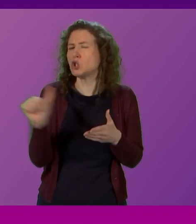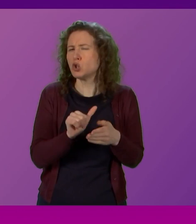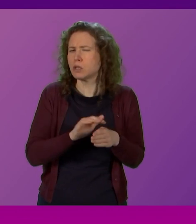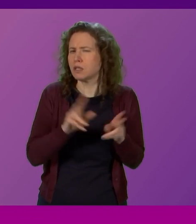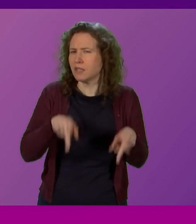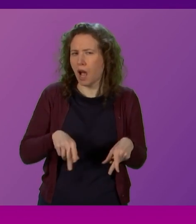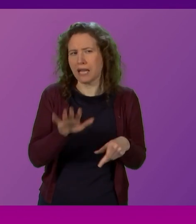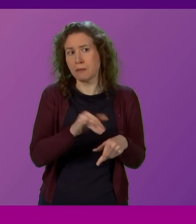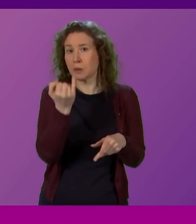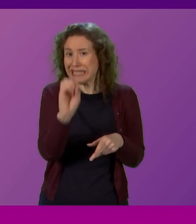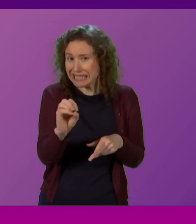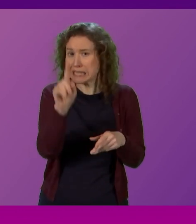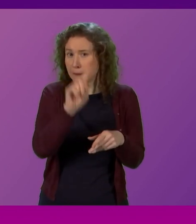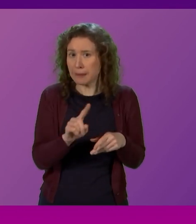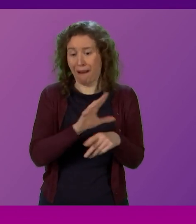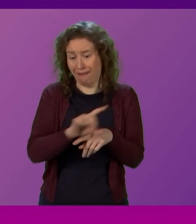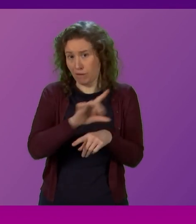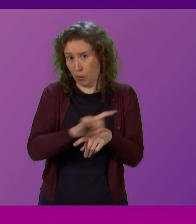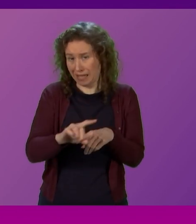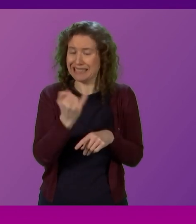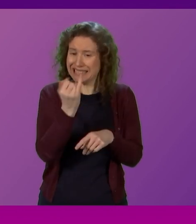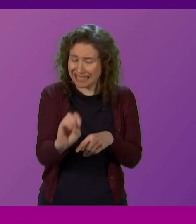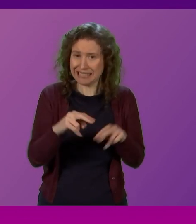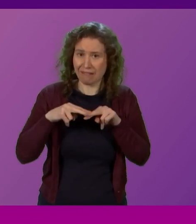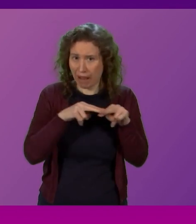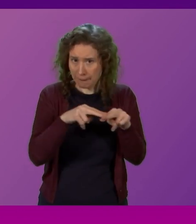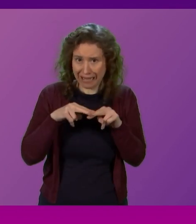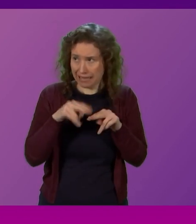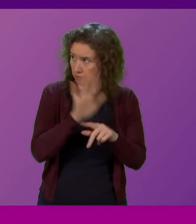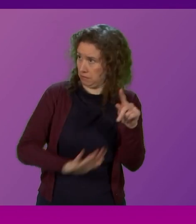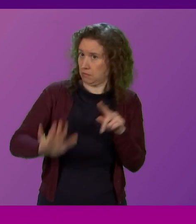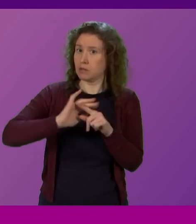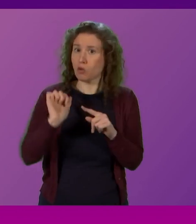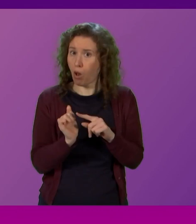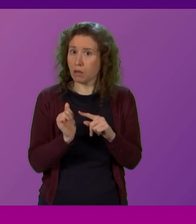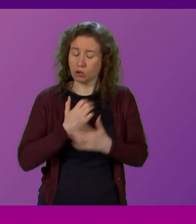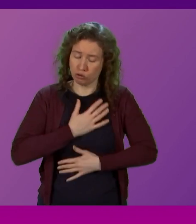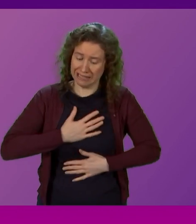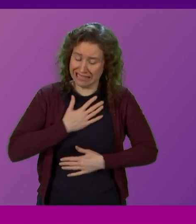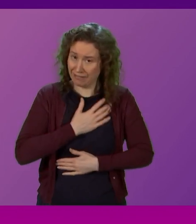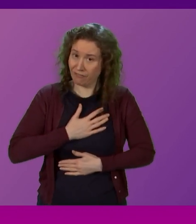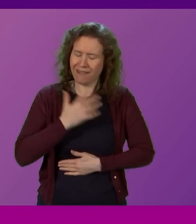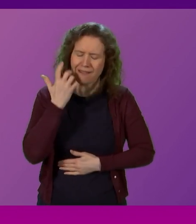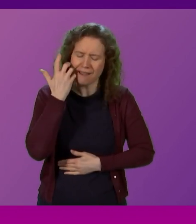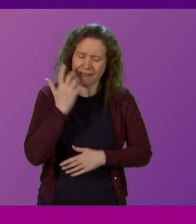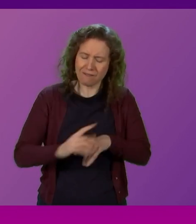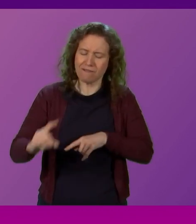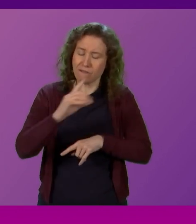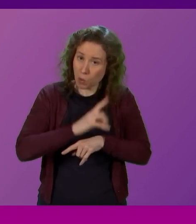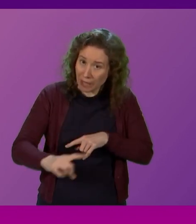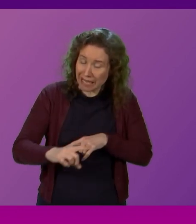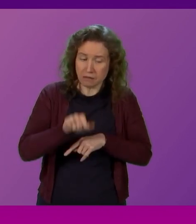That is 60 families, across our country, every single week, grieving the loss of a loved